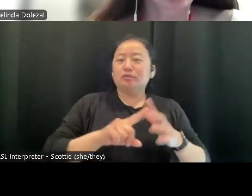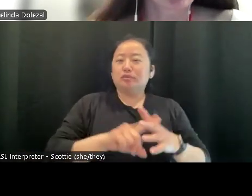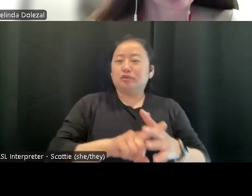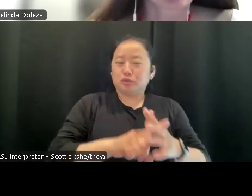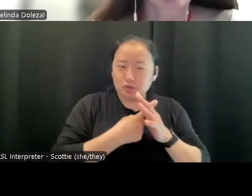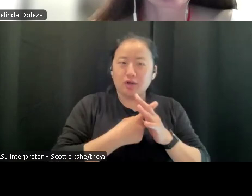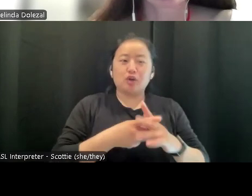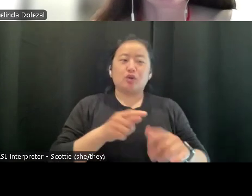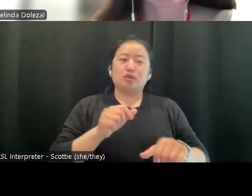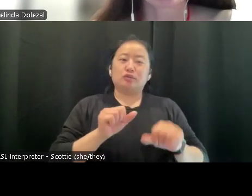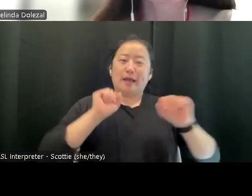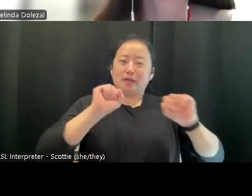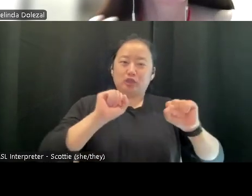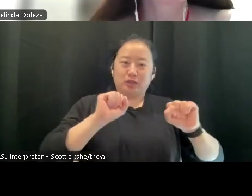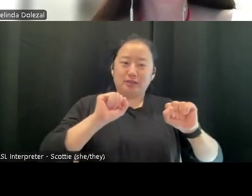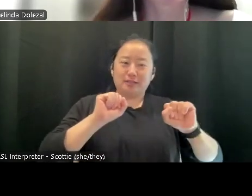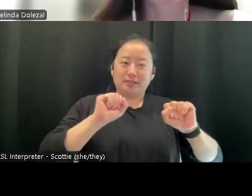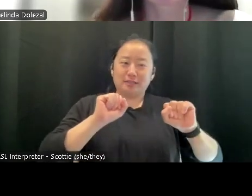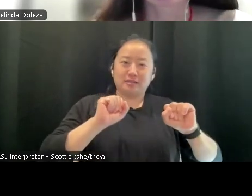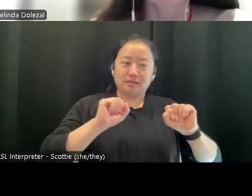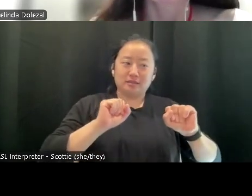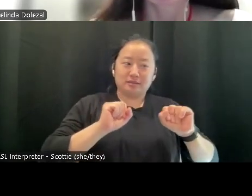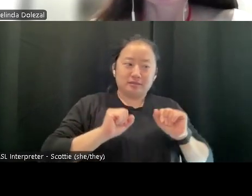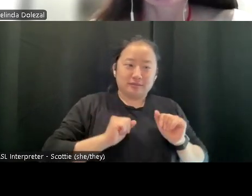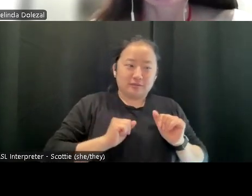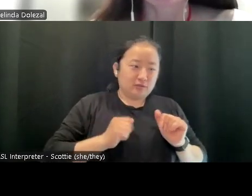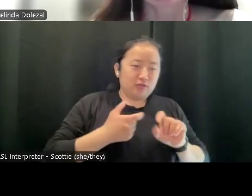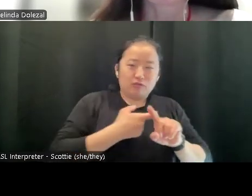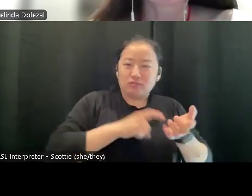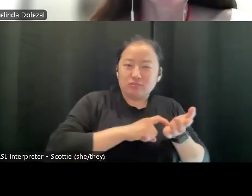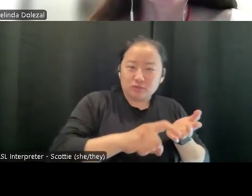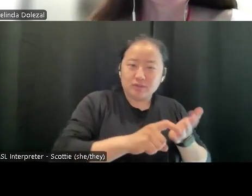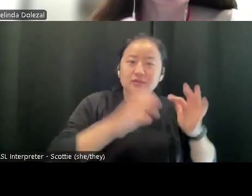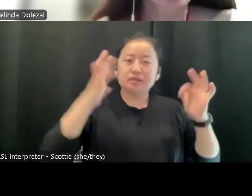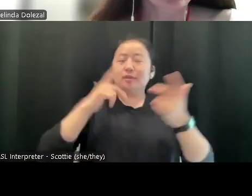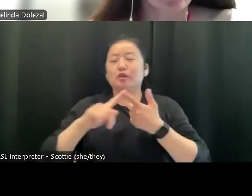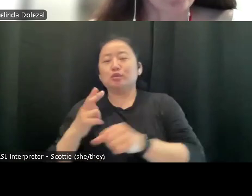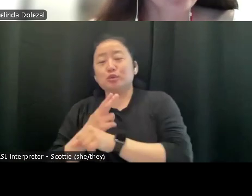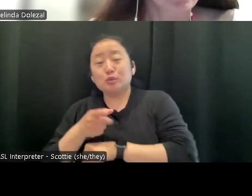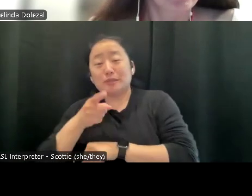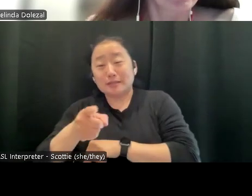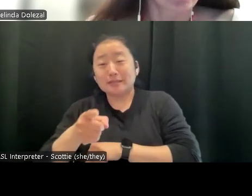one than it is to use a device like this to maintain, you know, physical health,